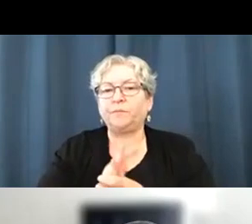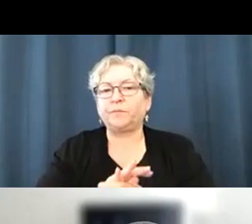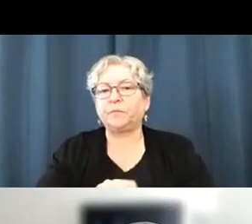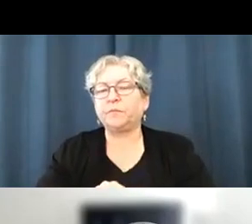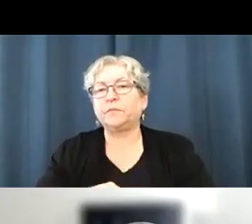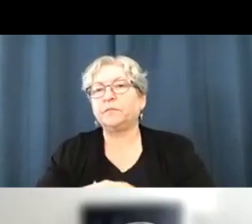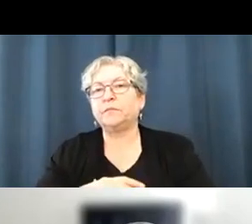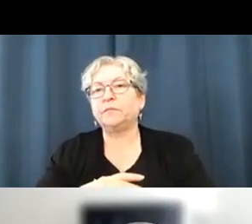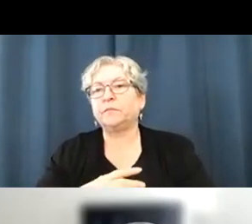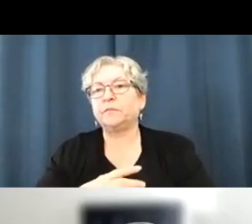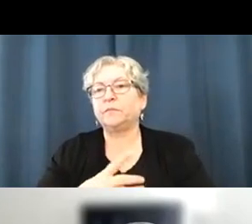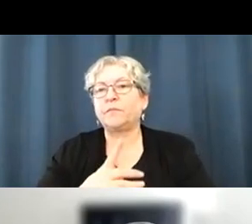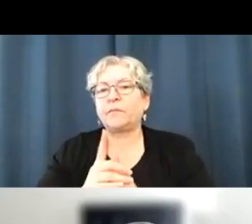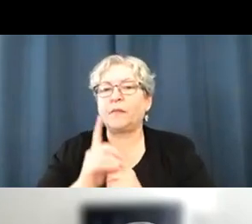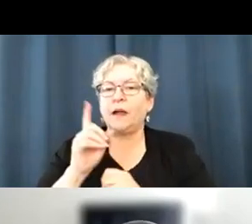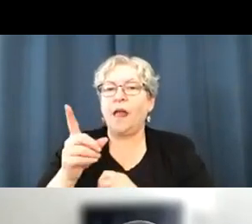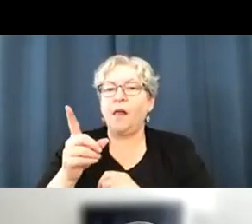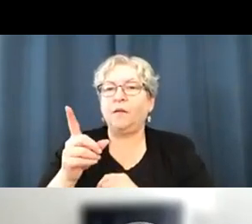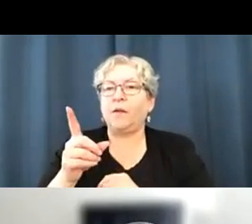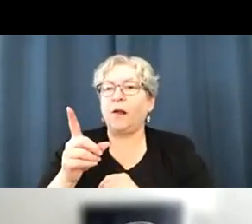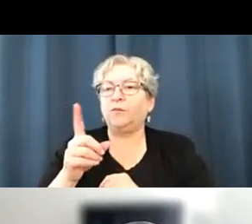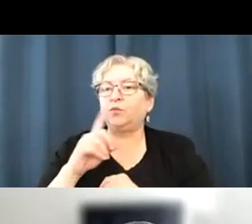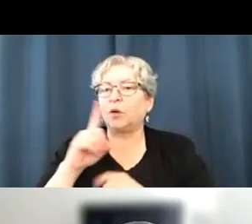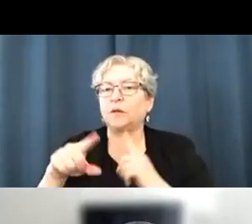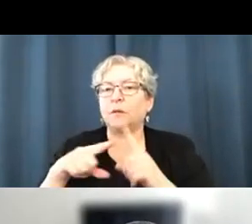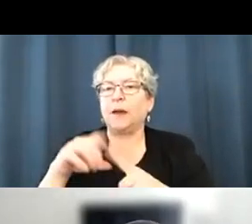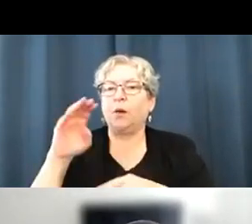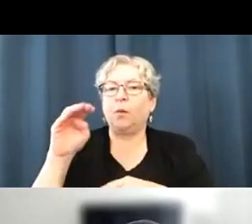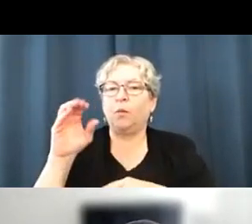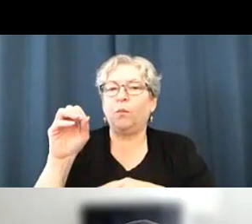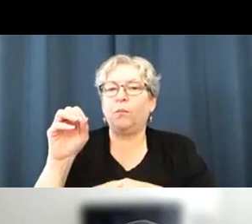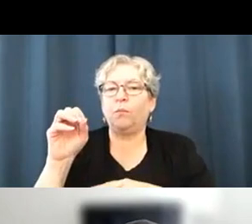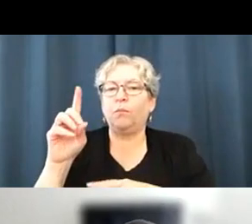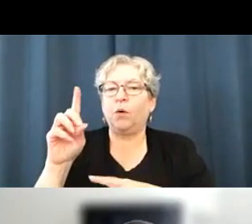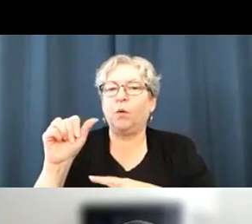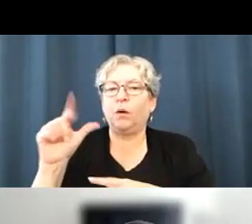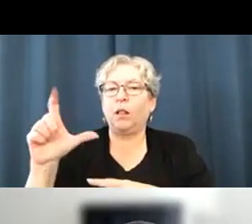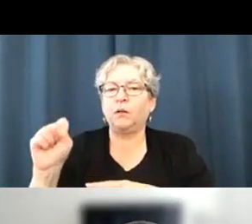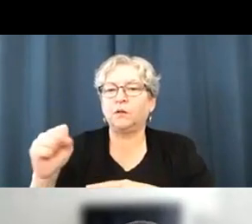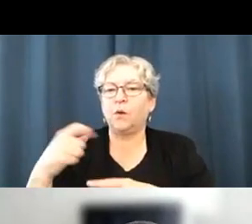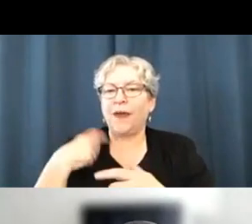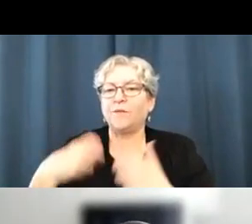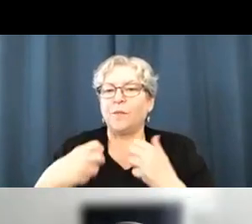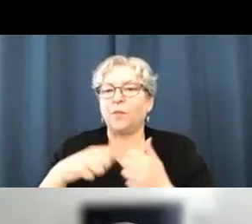We've got the next slide, which is about the modals, which we also find a lot of problems with. I'm just gonna go ahead and play this video for time,